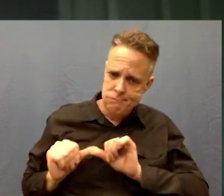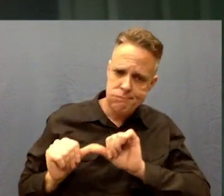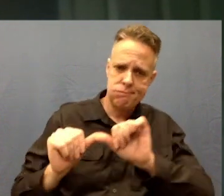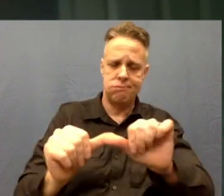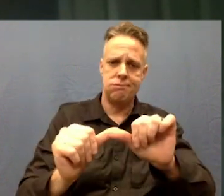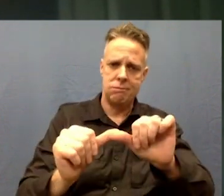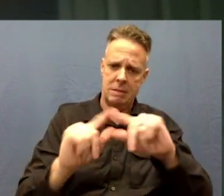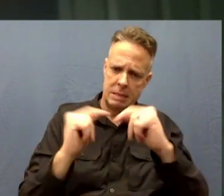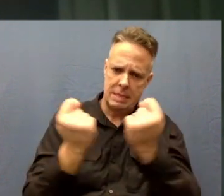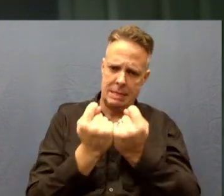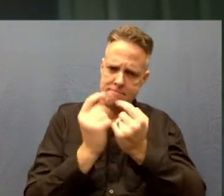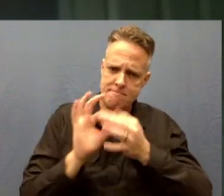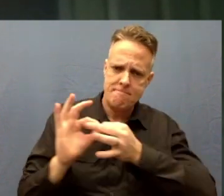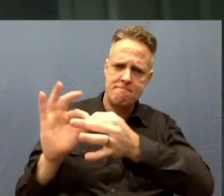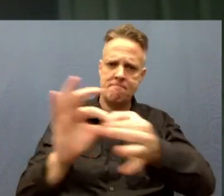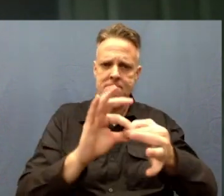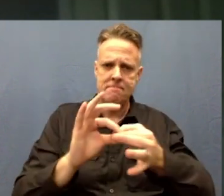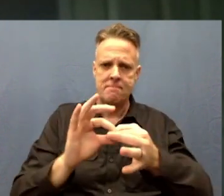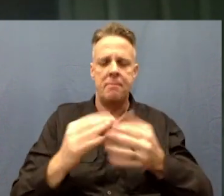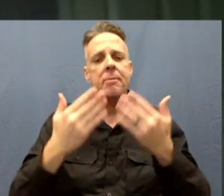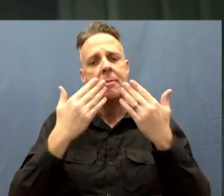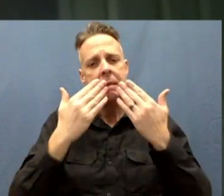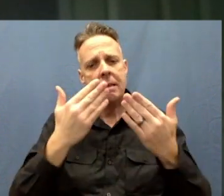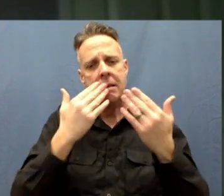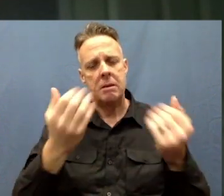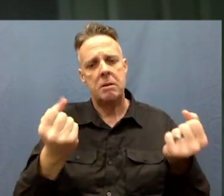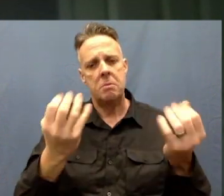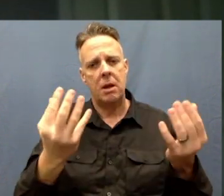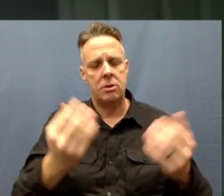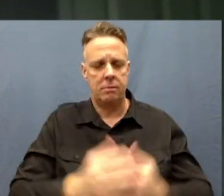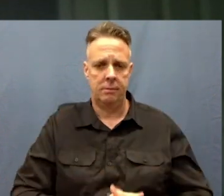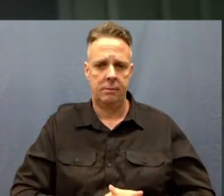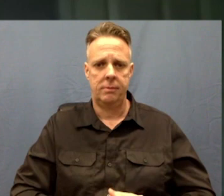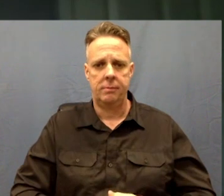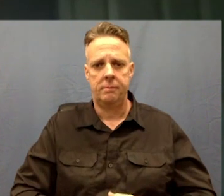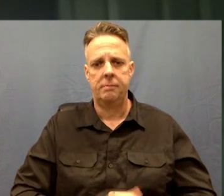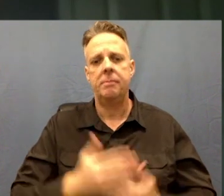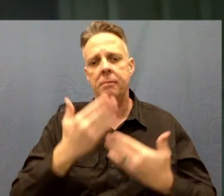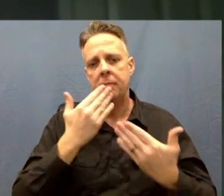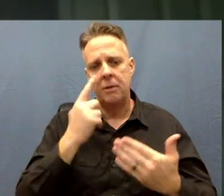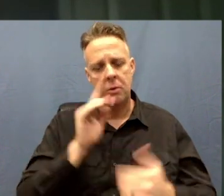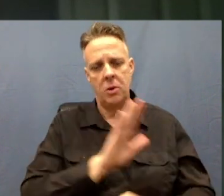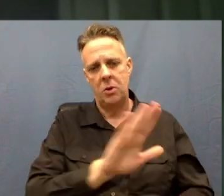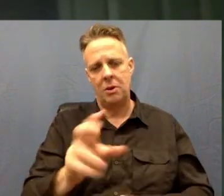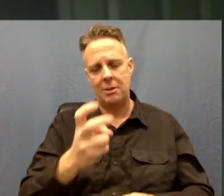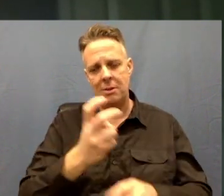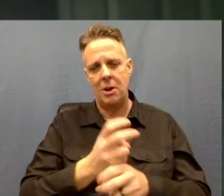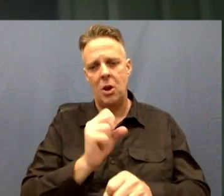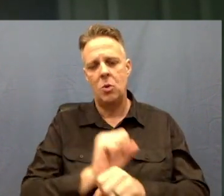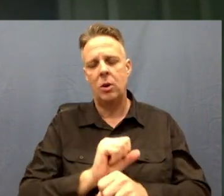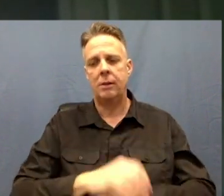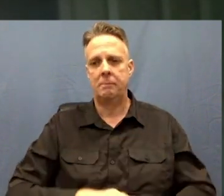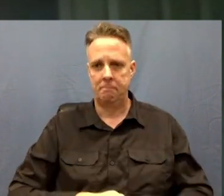AND WE NEED TO STILL WORK TOGETHER. SO THANK YOU SO MUCH FOR ALL THIS. AND THANK YOU FOR YOUR HARD WORK. THANK YOU. >> THANK YOU SO MUCH, XOCHILT,